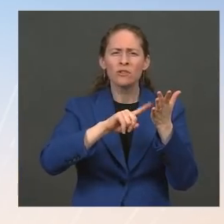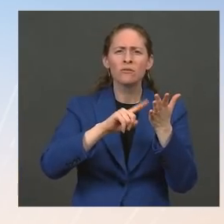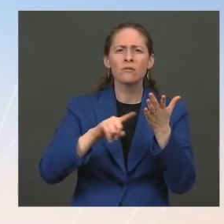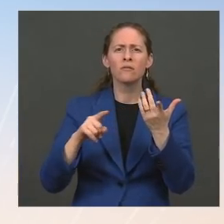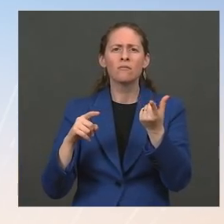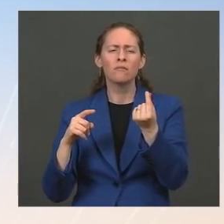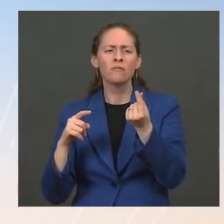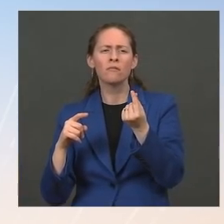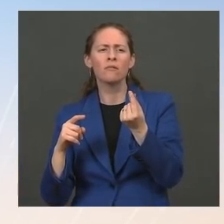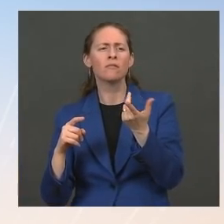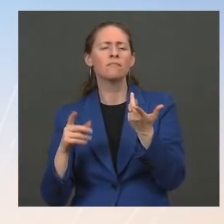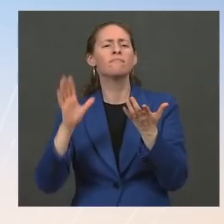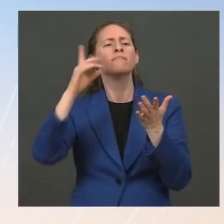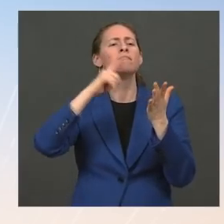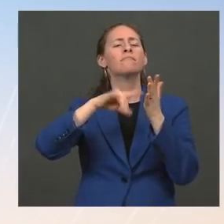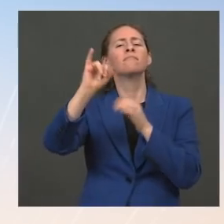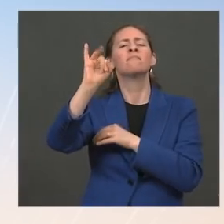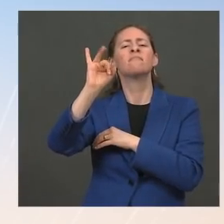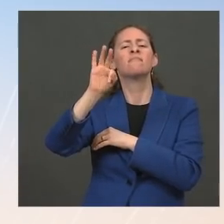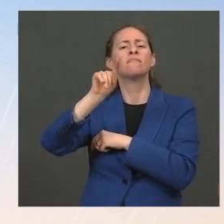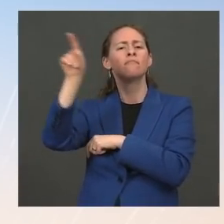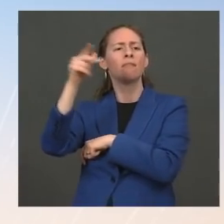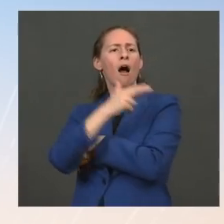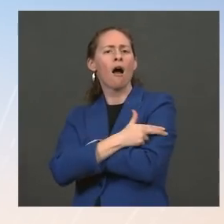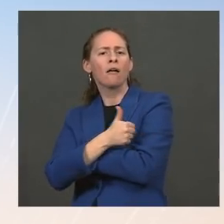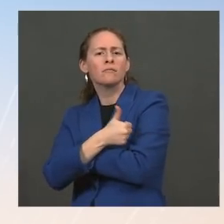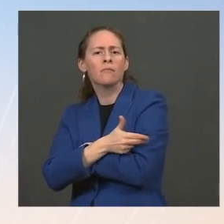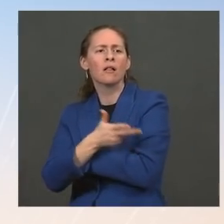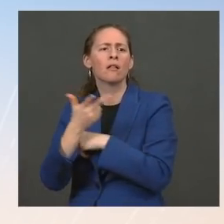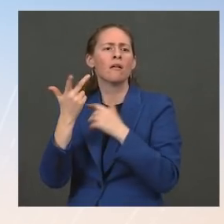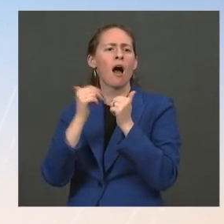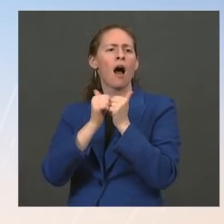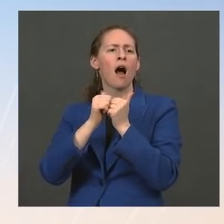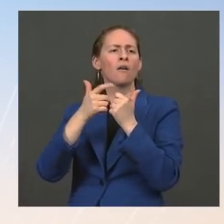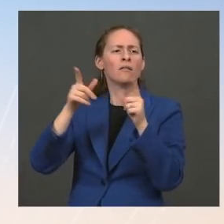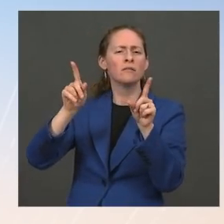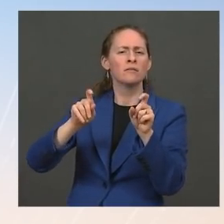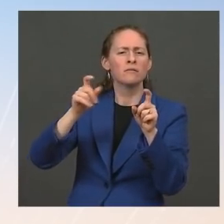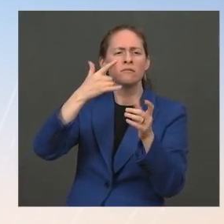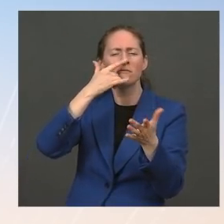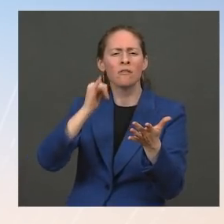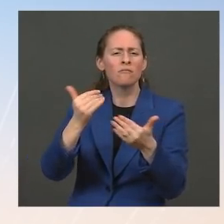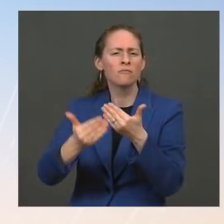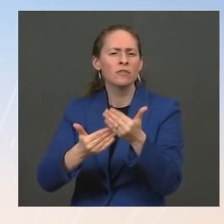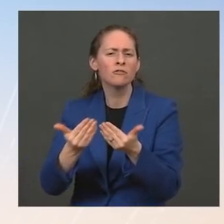does that exist now? Ms. Psaki: Well, so, FDA is closely reviewing the performance of existing COVID-19 tests